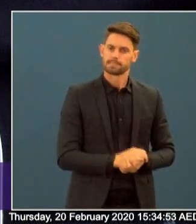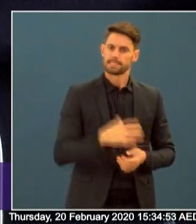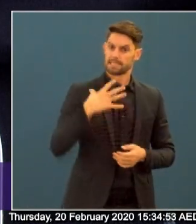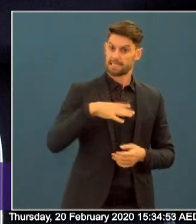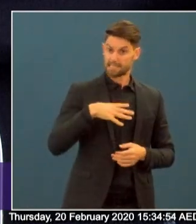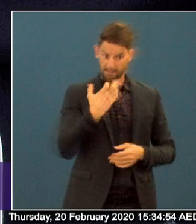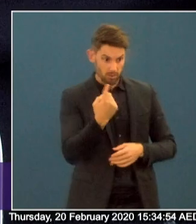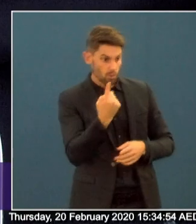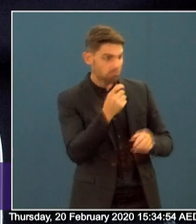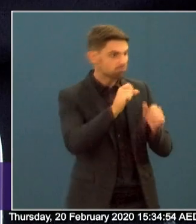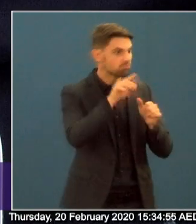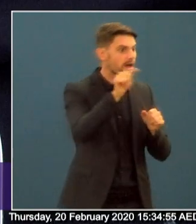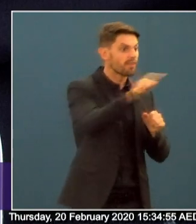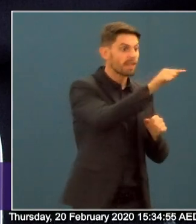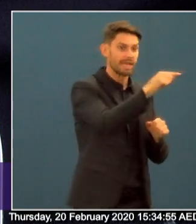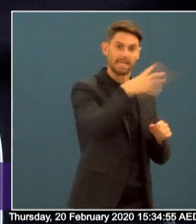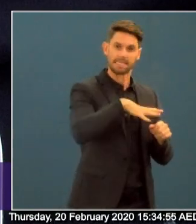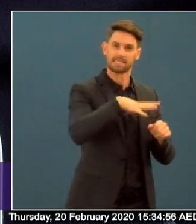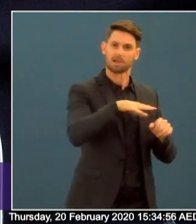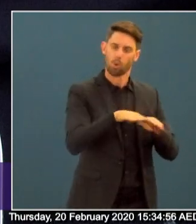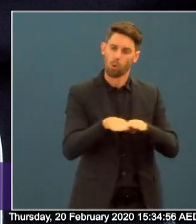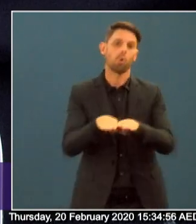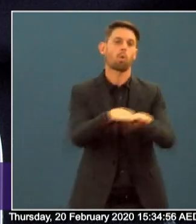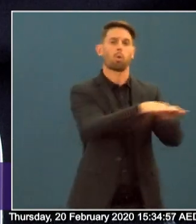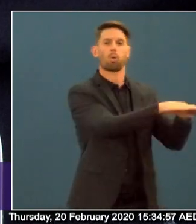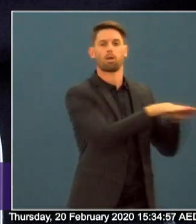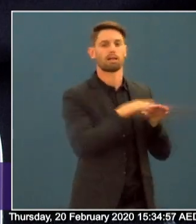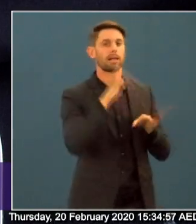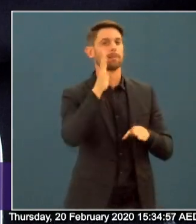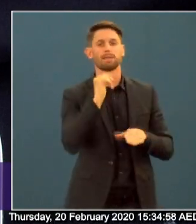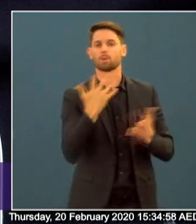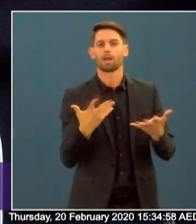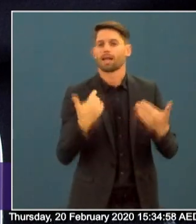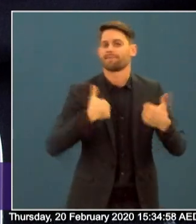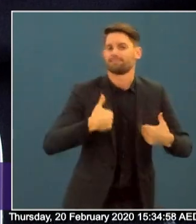programs so that they are accessible to the broad range of children with developmental disabilities.